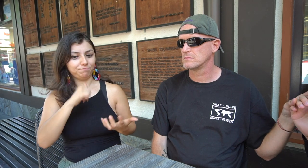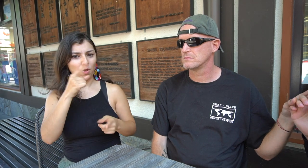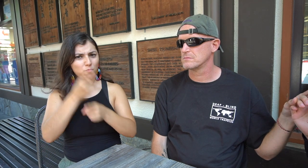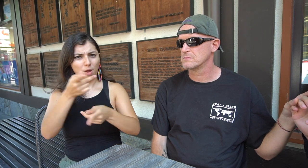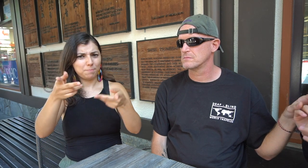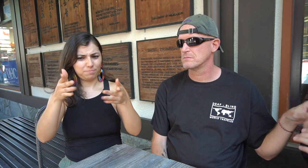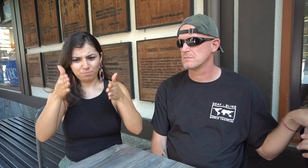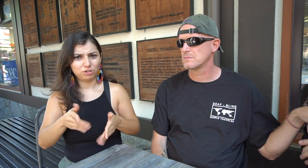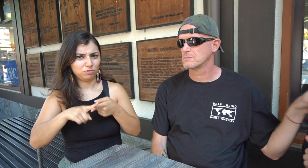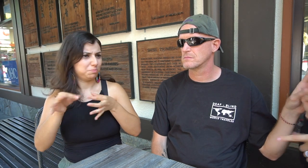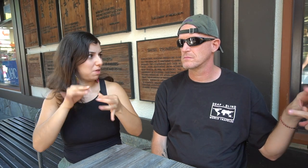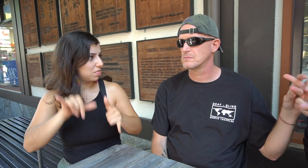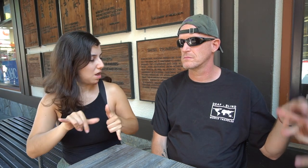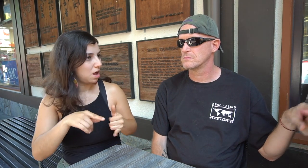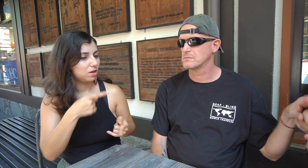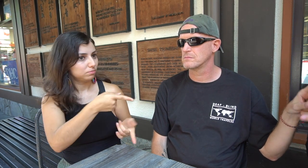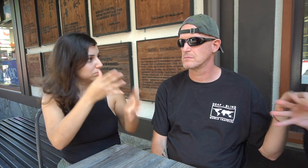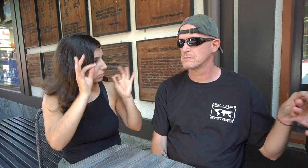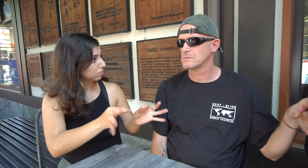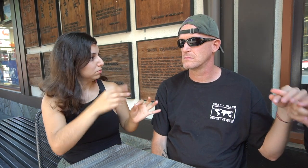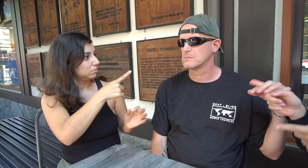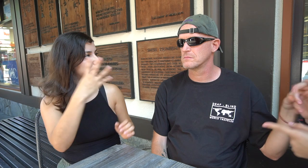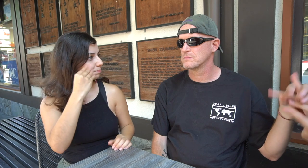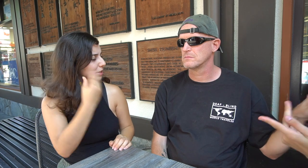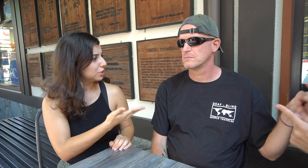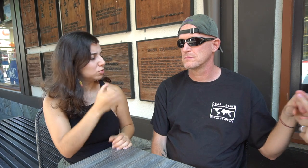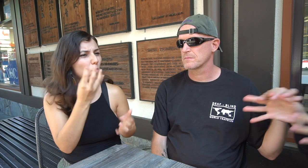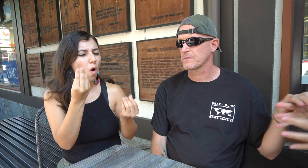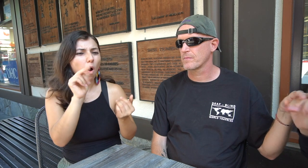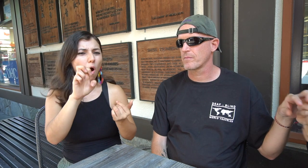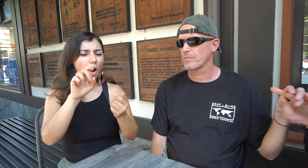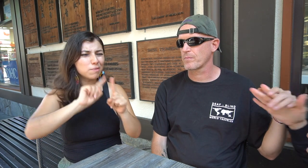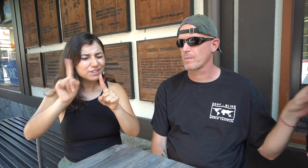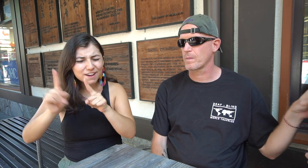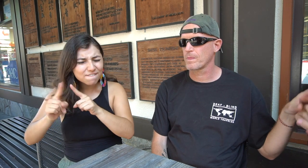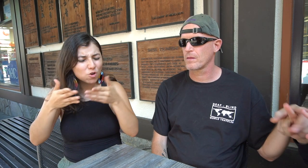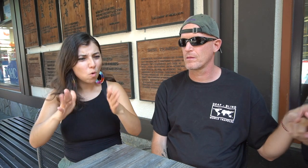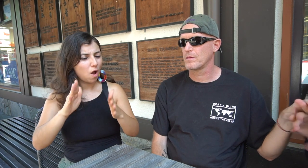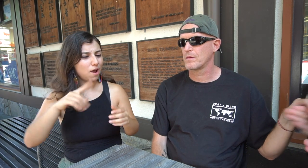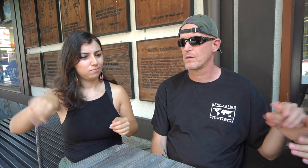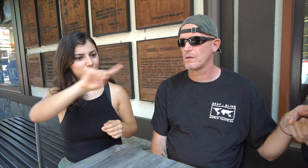I'm not the right person to answer that. You're the person who can explain this because you're experienced with this. So, what are the ways for the DeafBlind communities